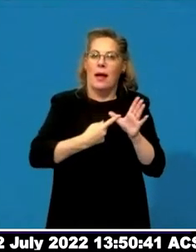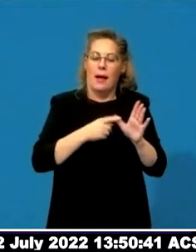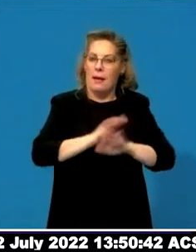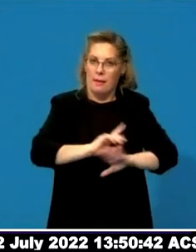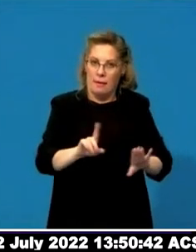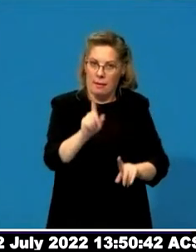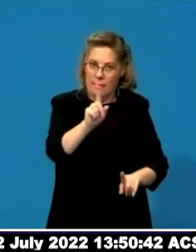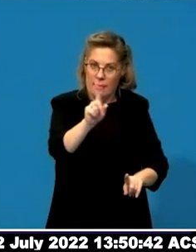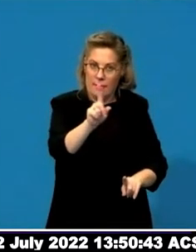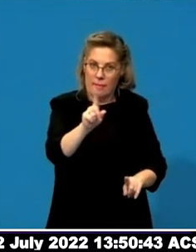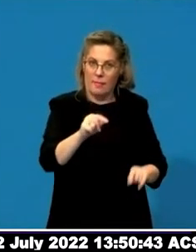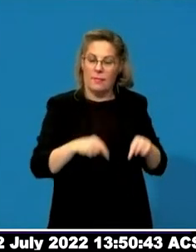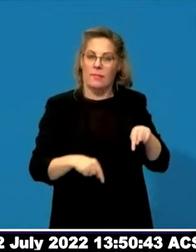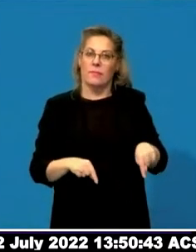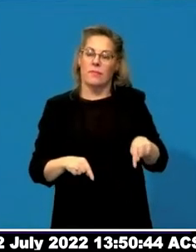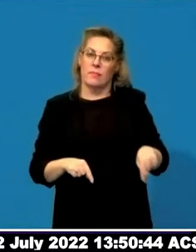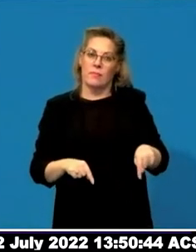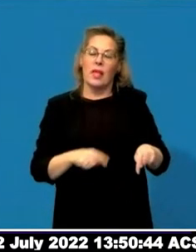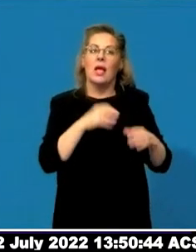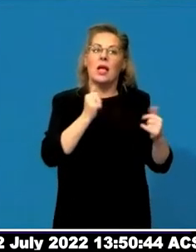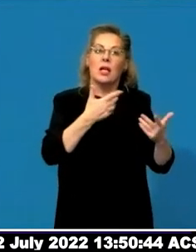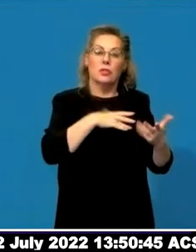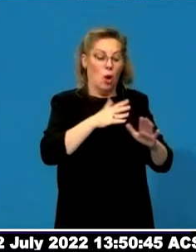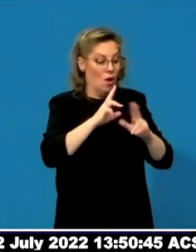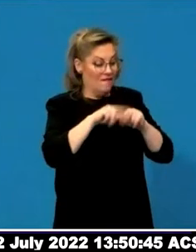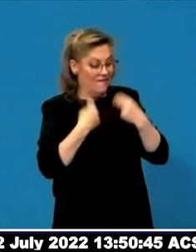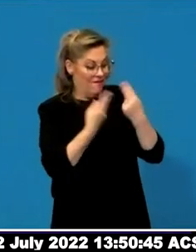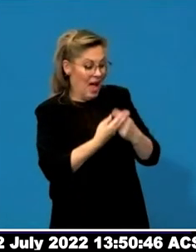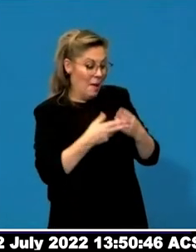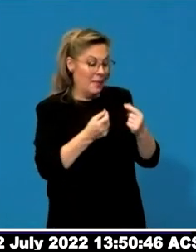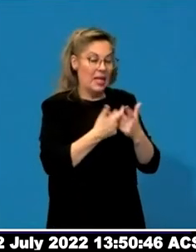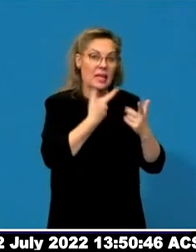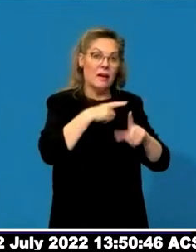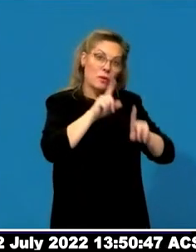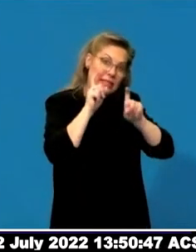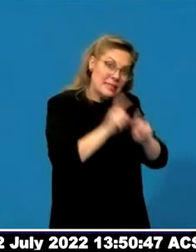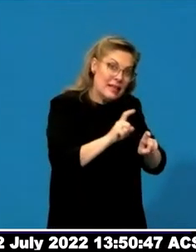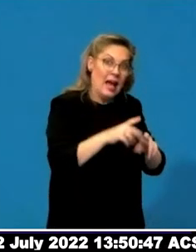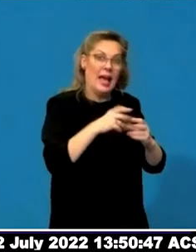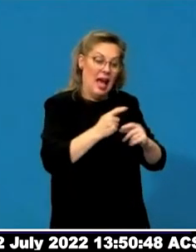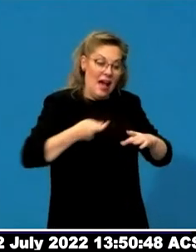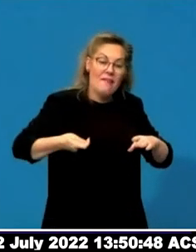"The NDIS does not pay for family holidays. That is not what we do."